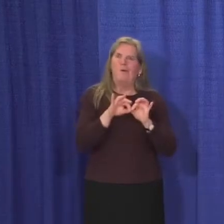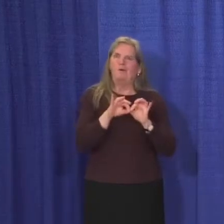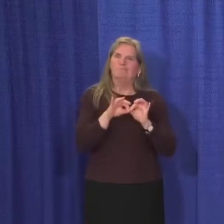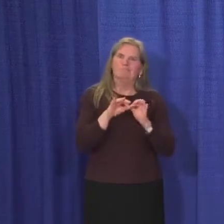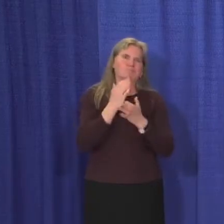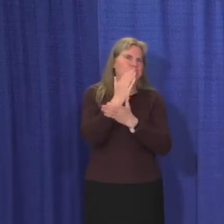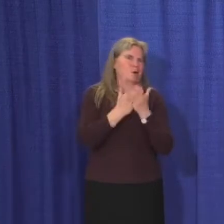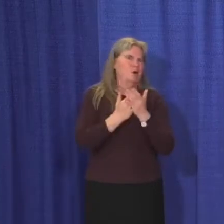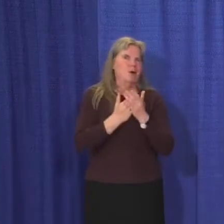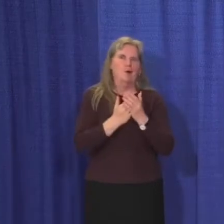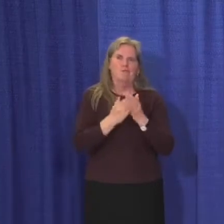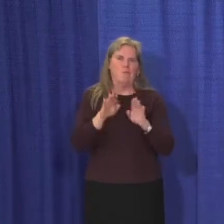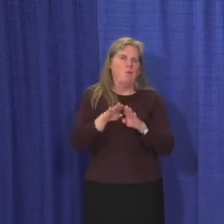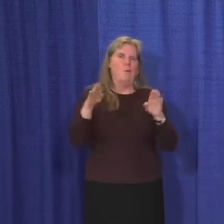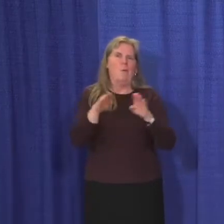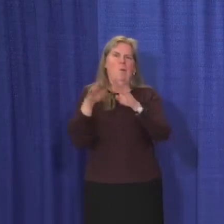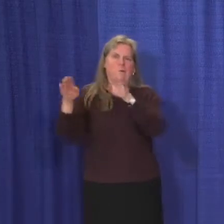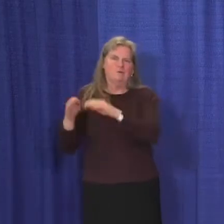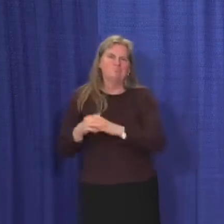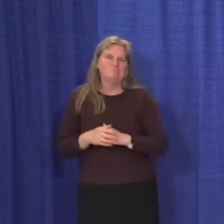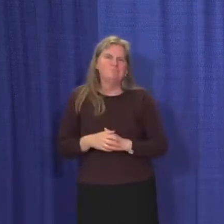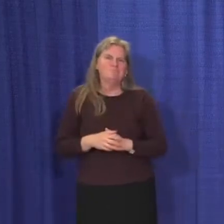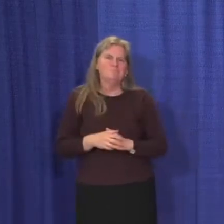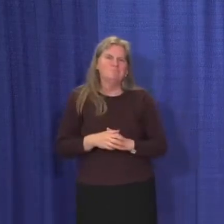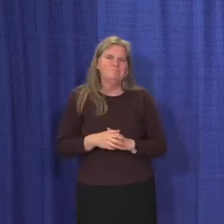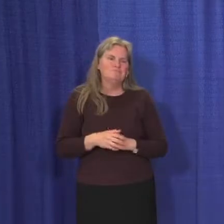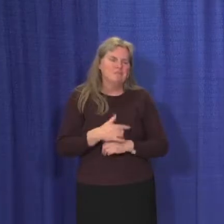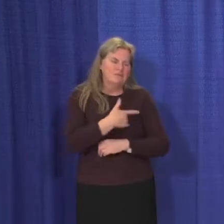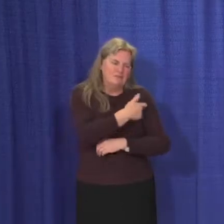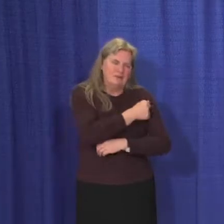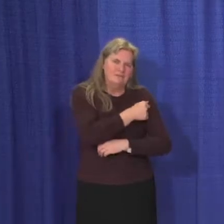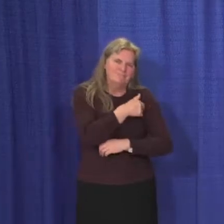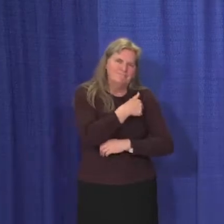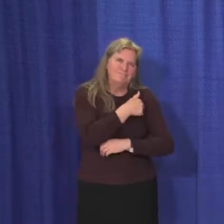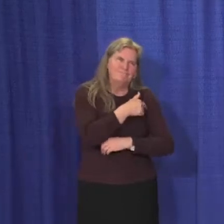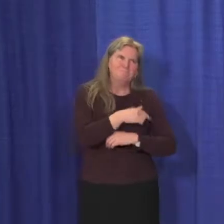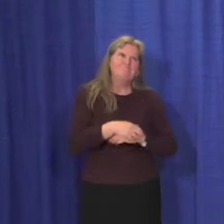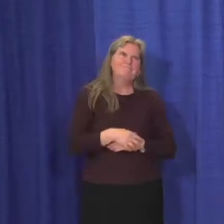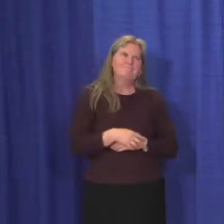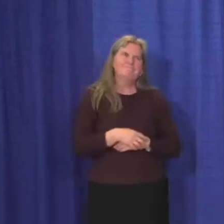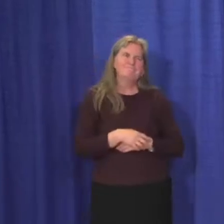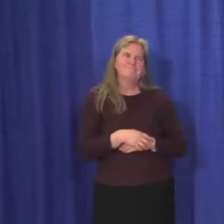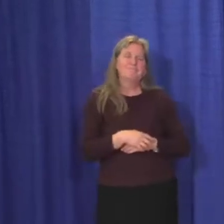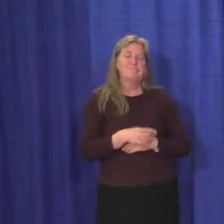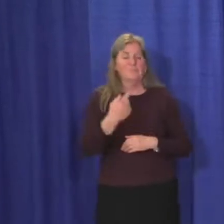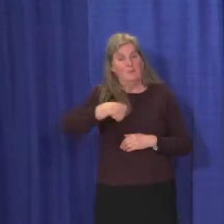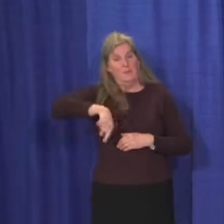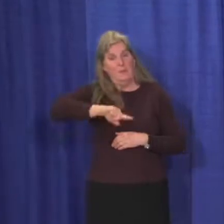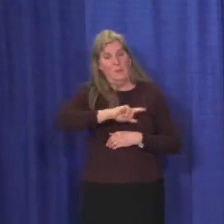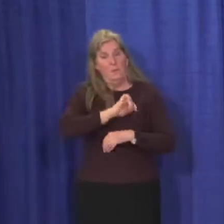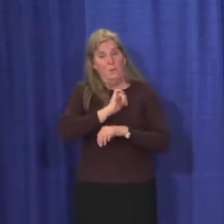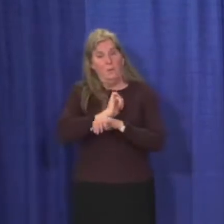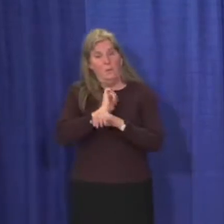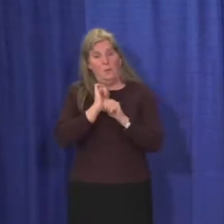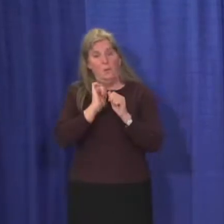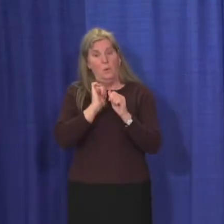living in a place without as many protective measures needed. I know we have reached a point